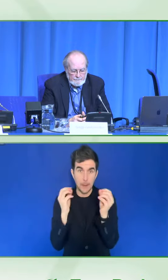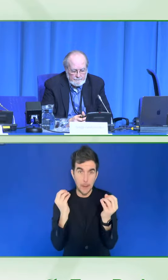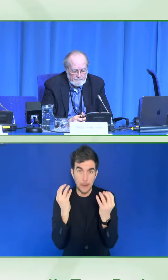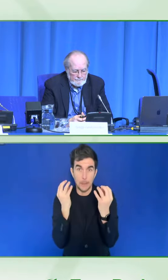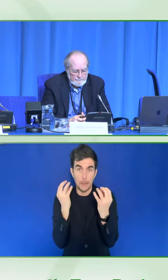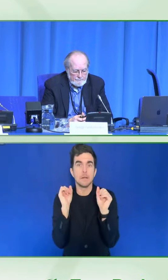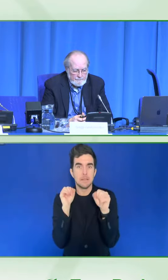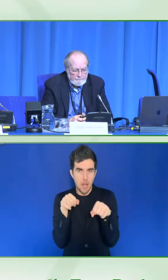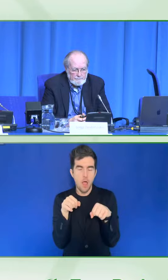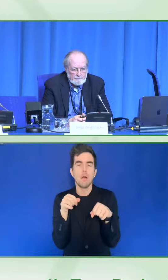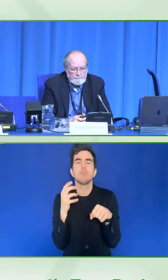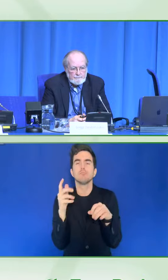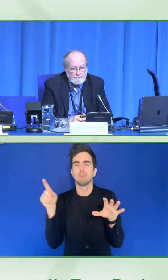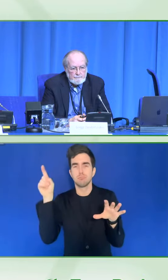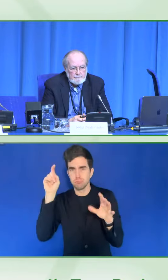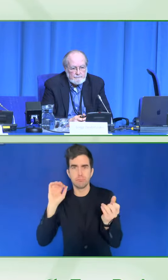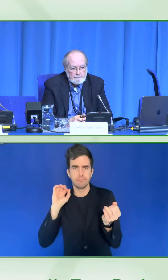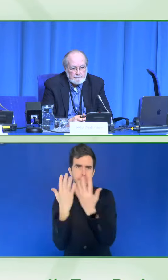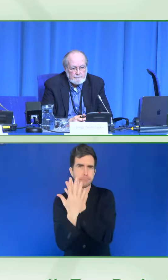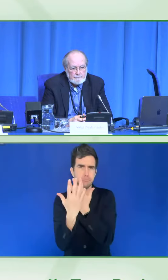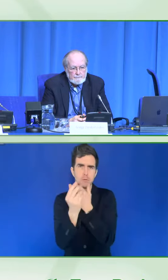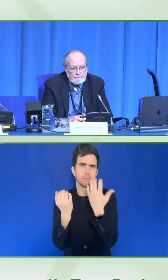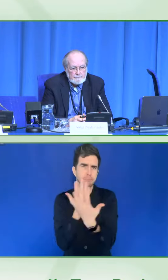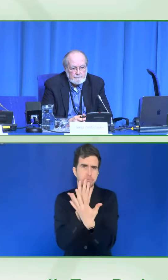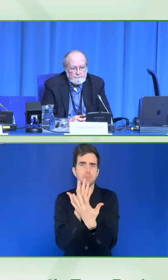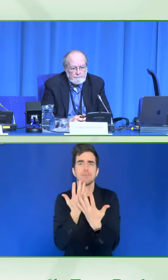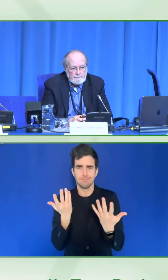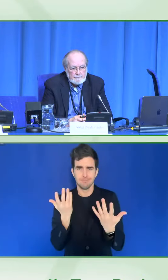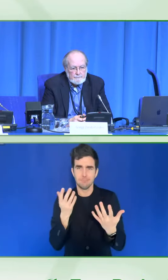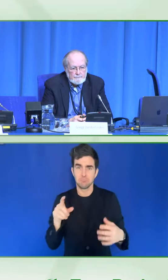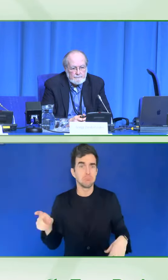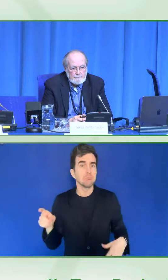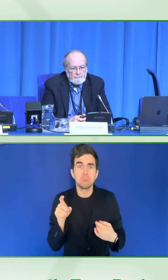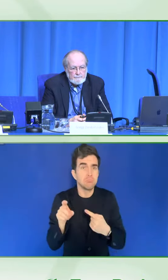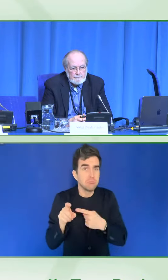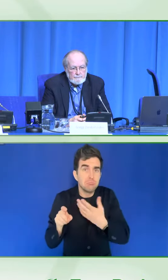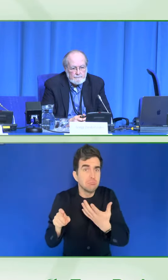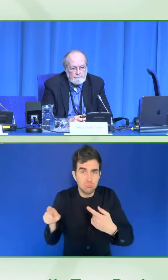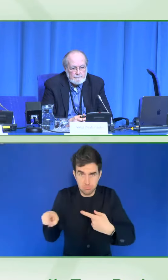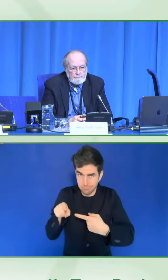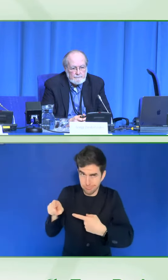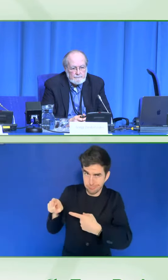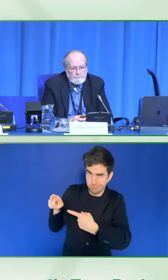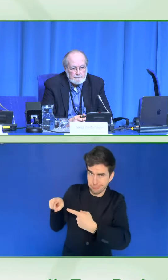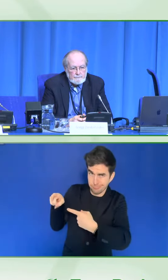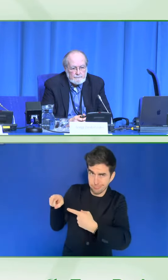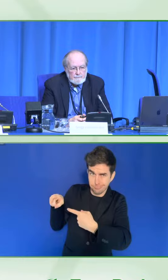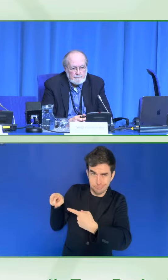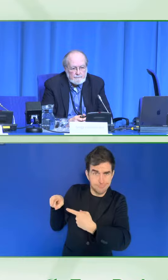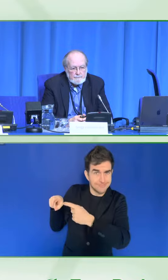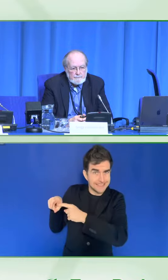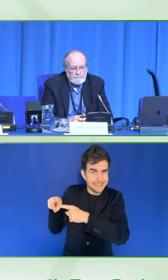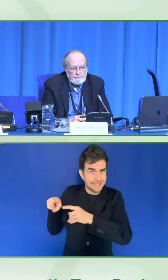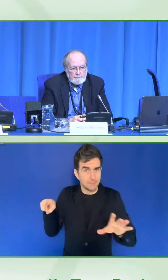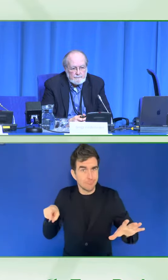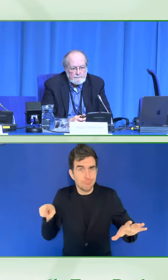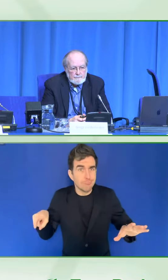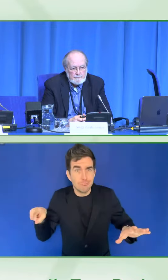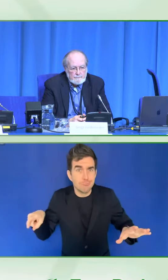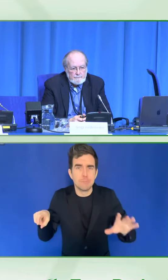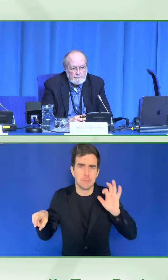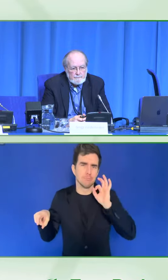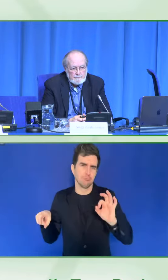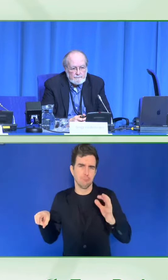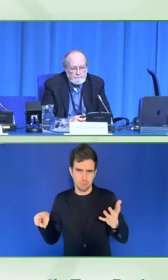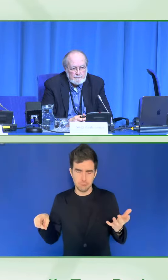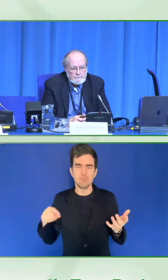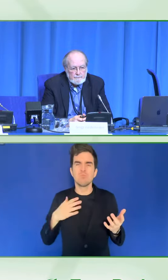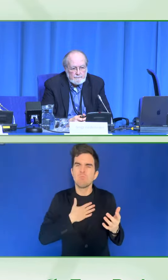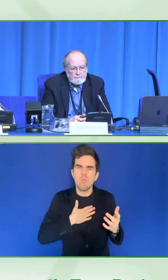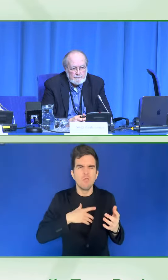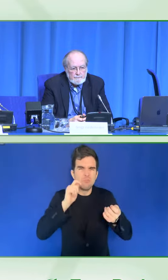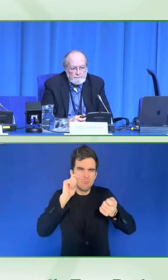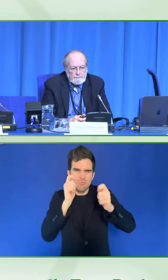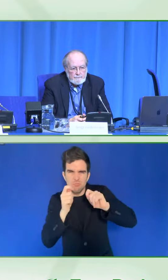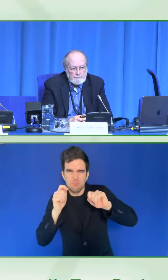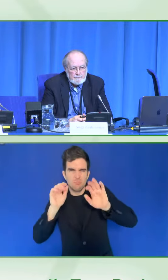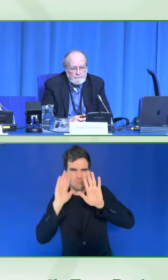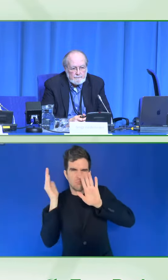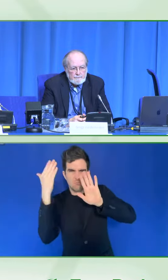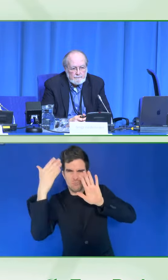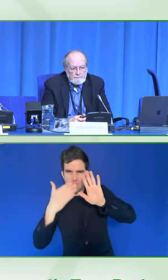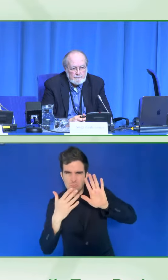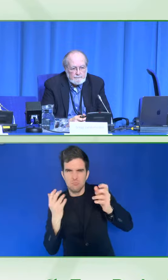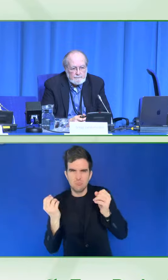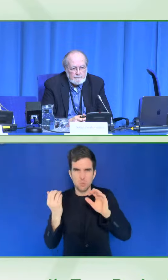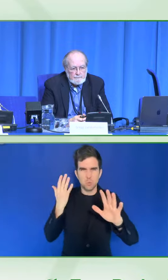So, if you are interested in our project, you can also get more information on our website.